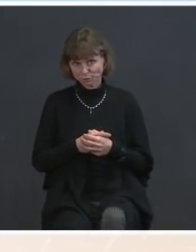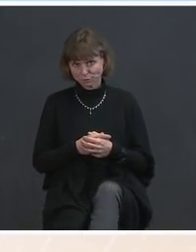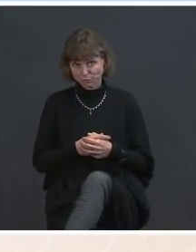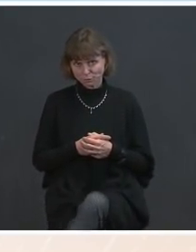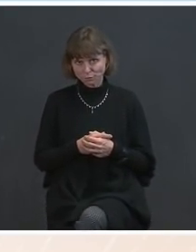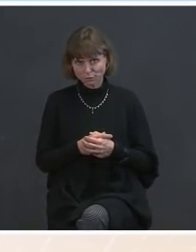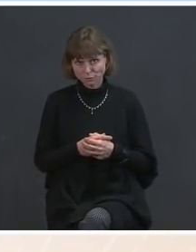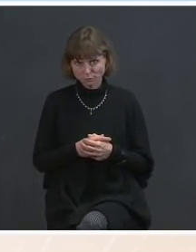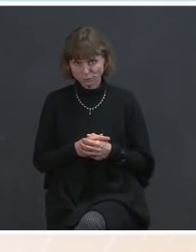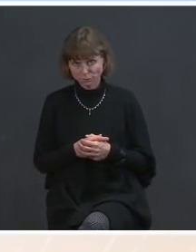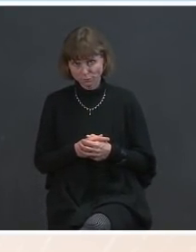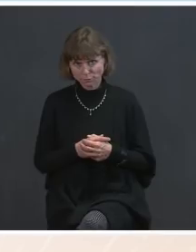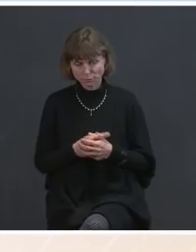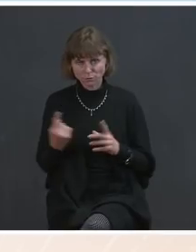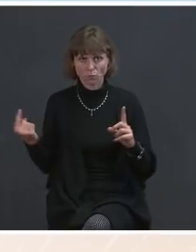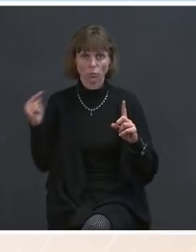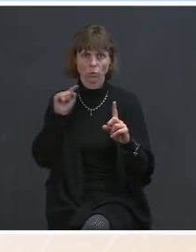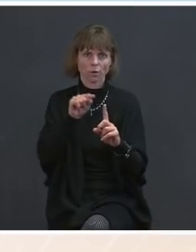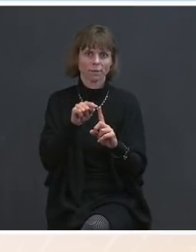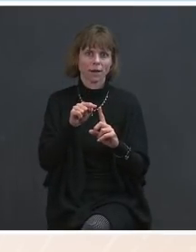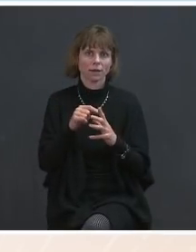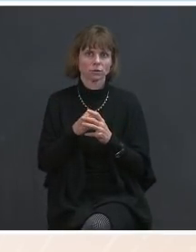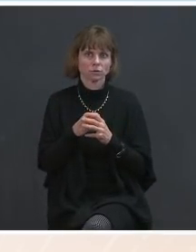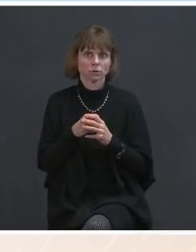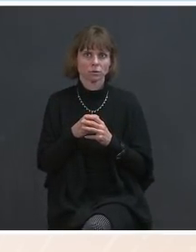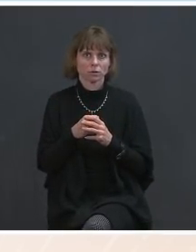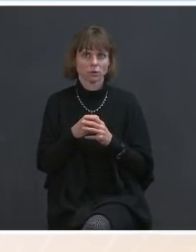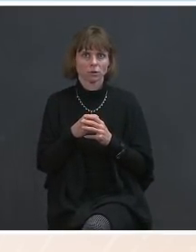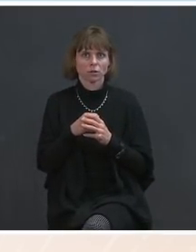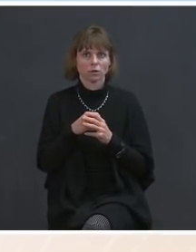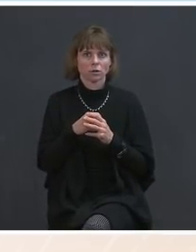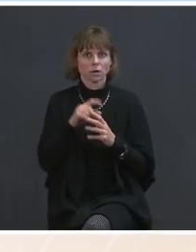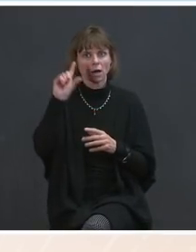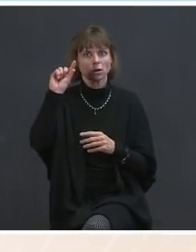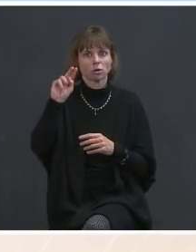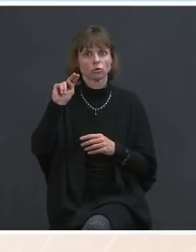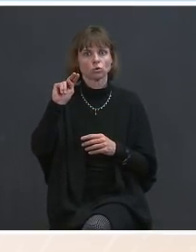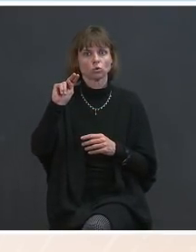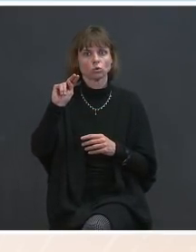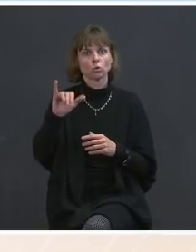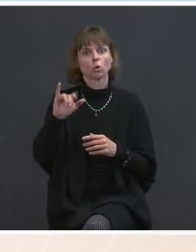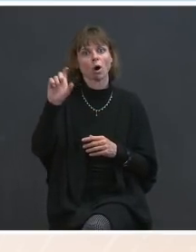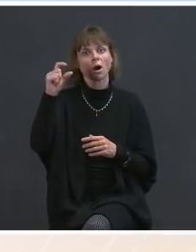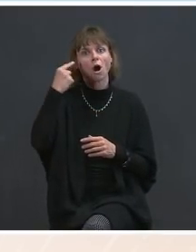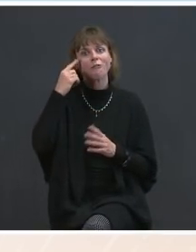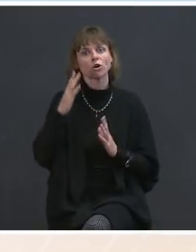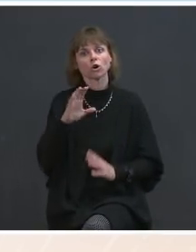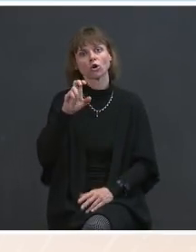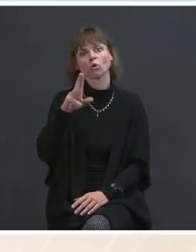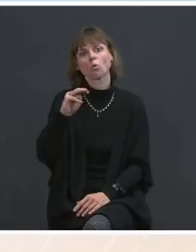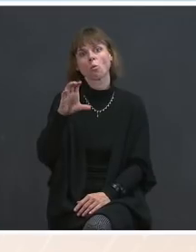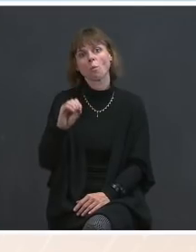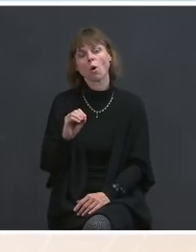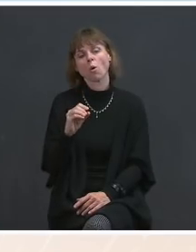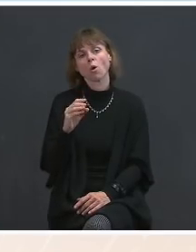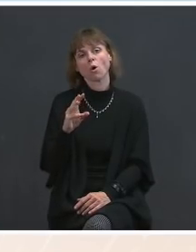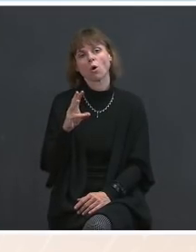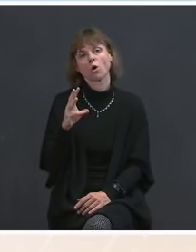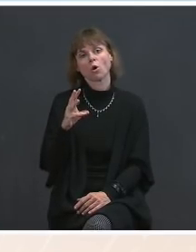Just circling back to Governor Cuomo: The Washington Post reported on Sunday that a top Cuomo advisor,